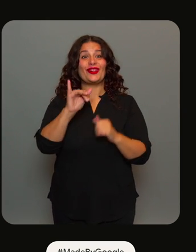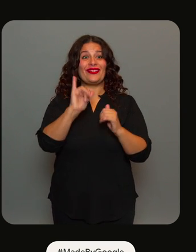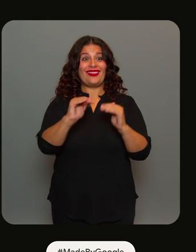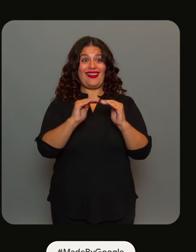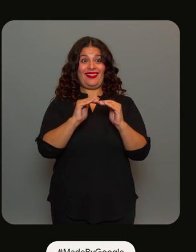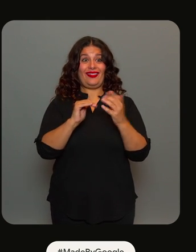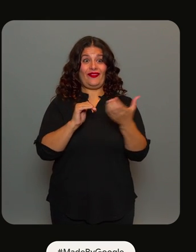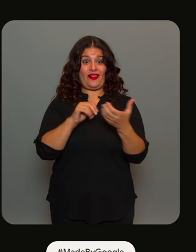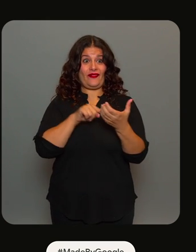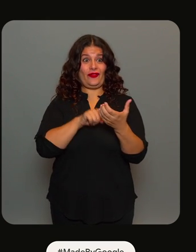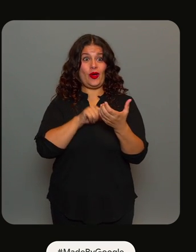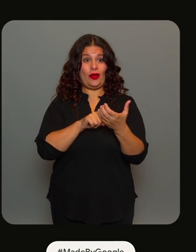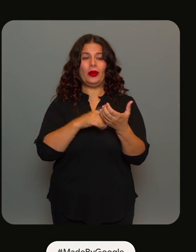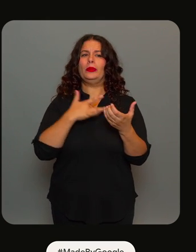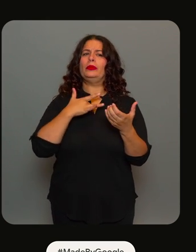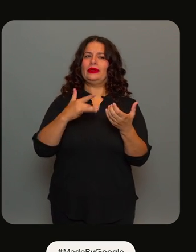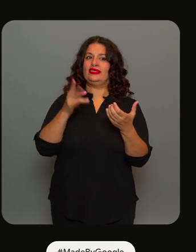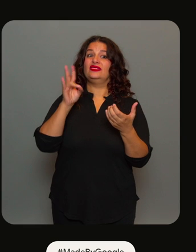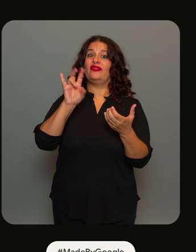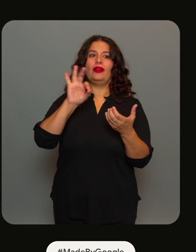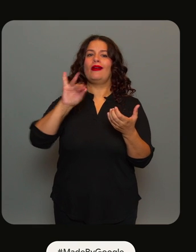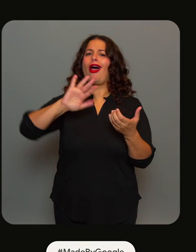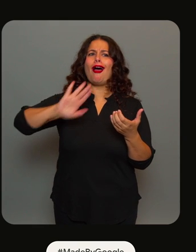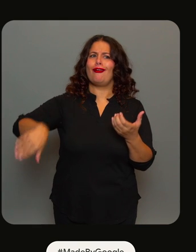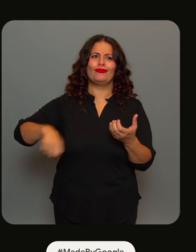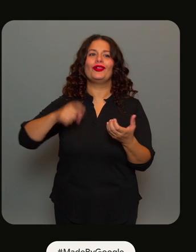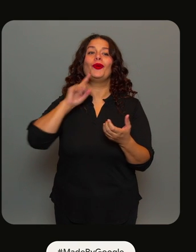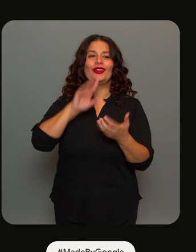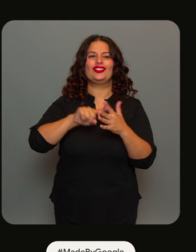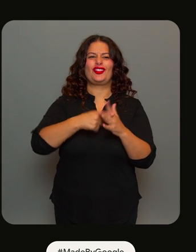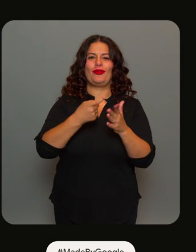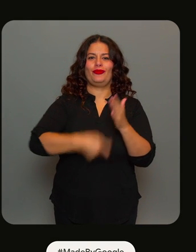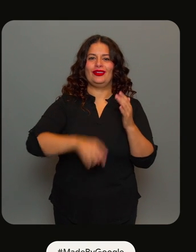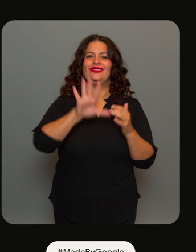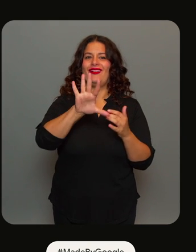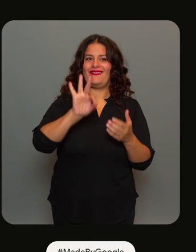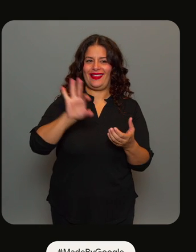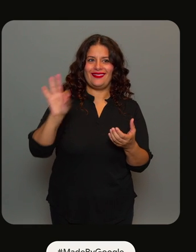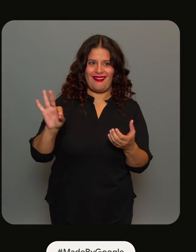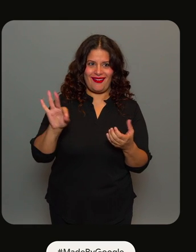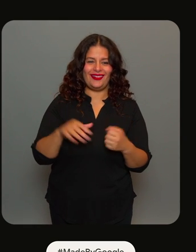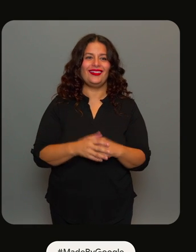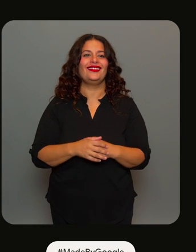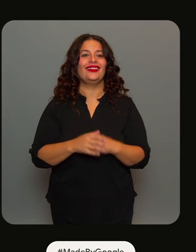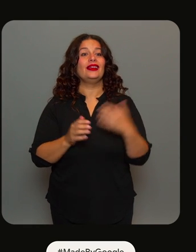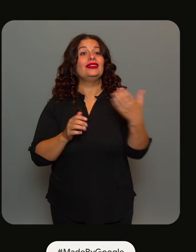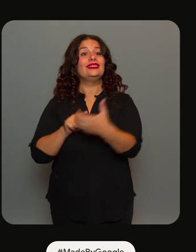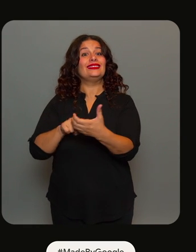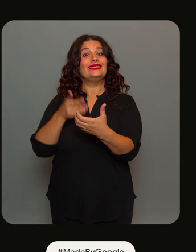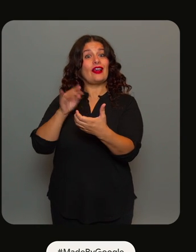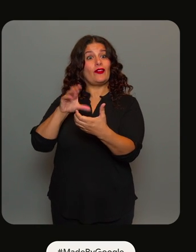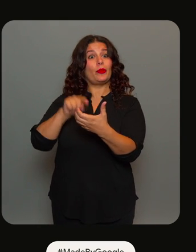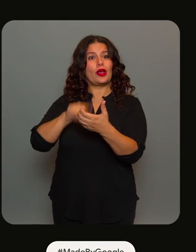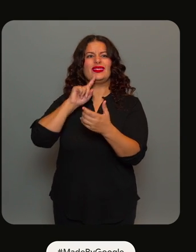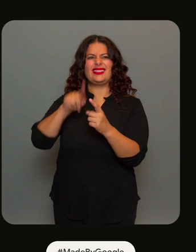setting the starting price at just $599. The Pixel 7 Pro starts at $899, much lower than other flagship